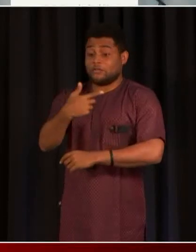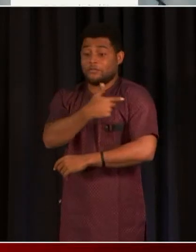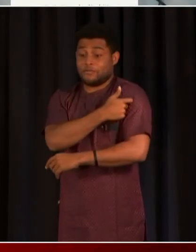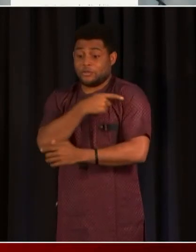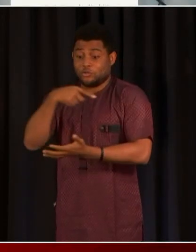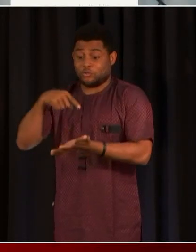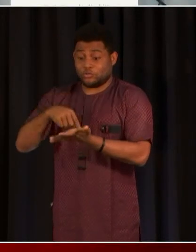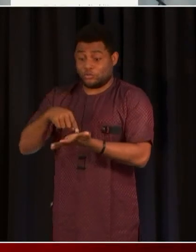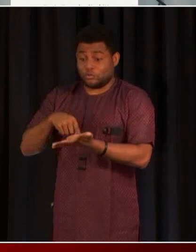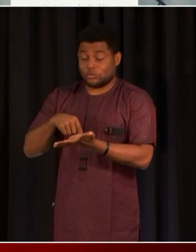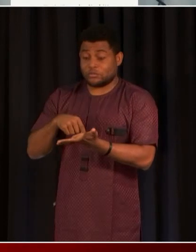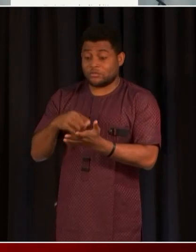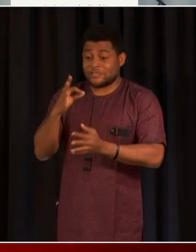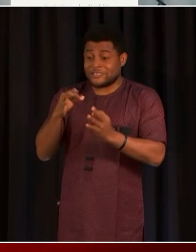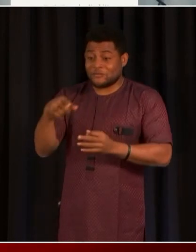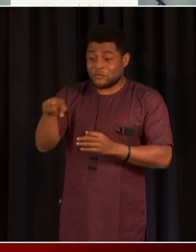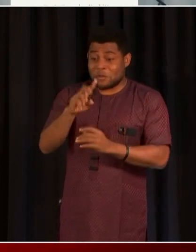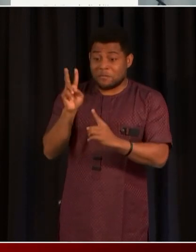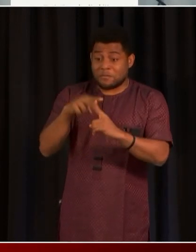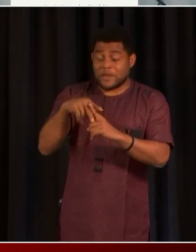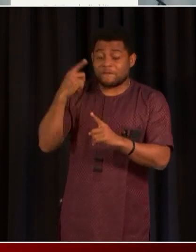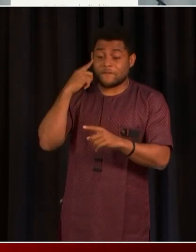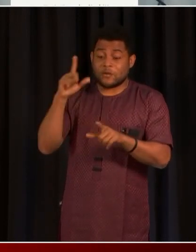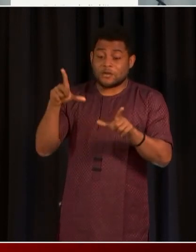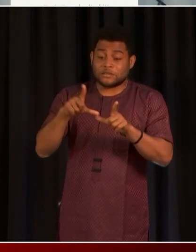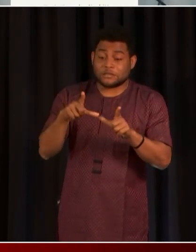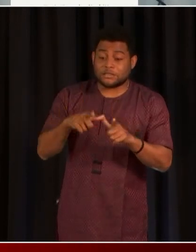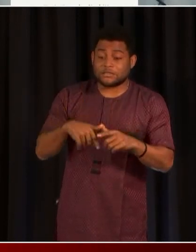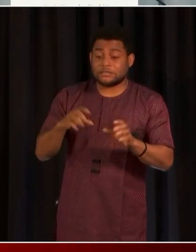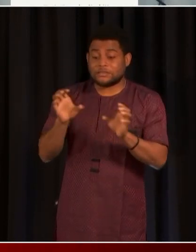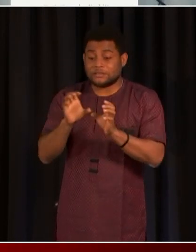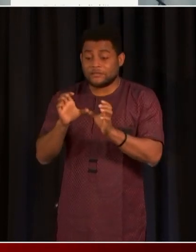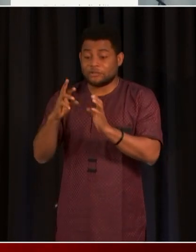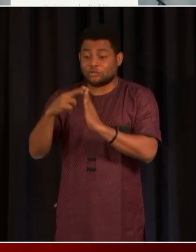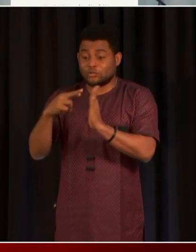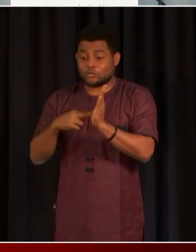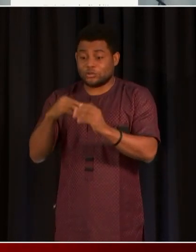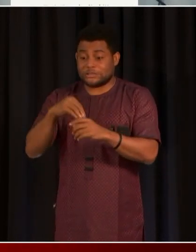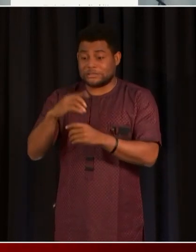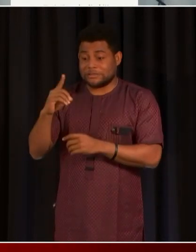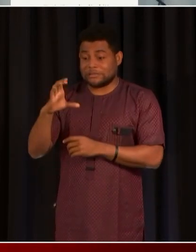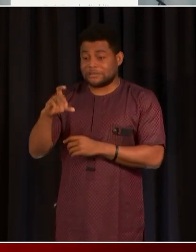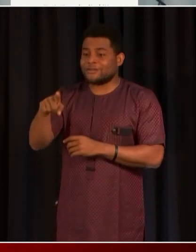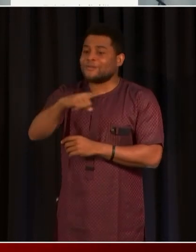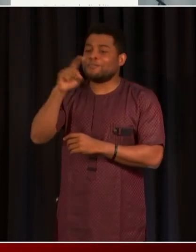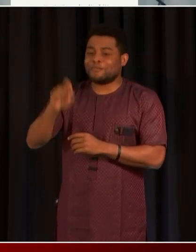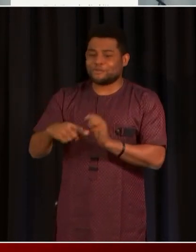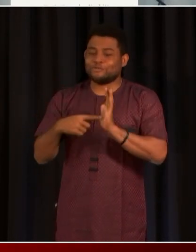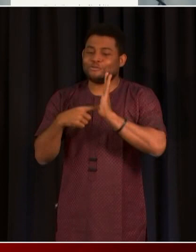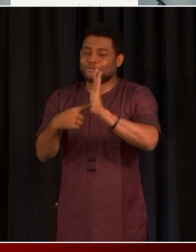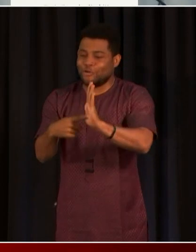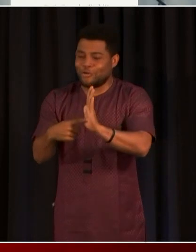an application for licensure, certification or registration in DC, I should have proof of two doses of the vaccine.